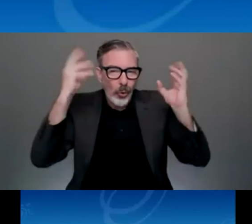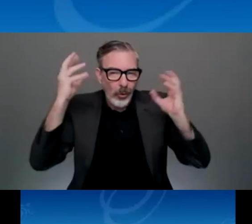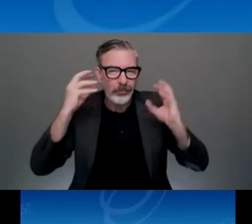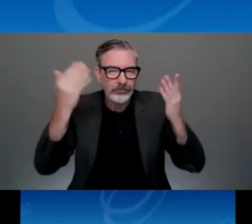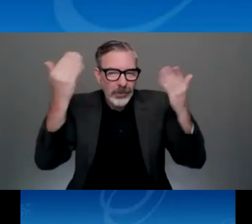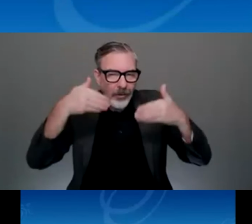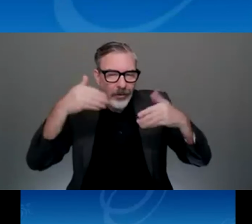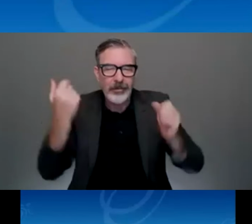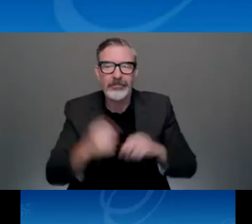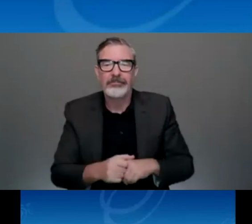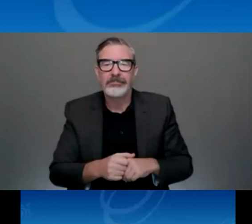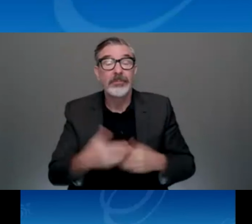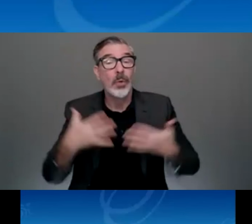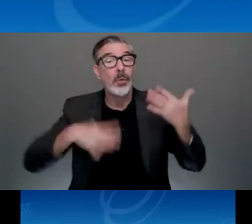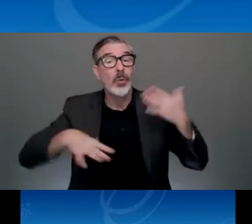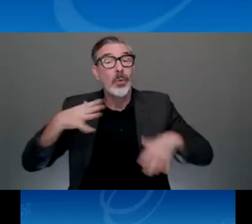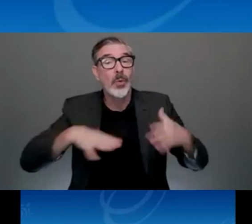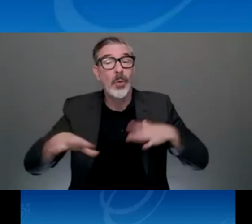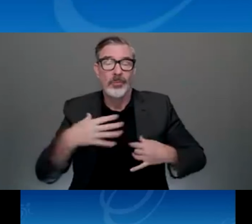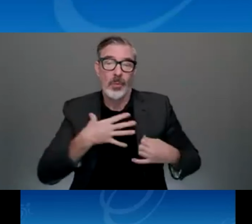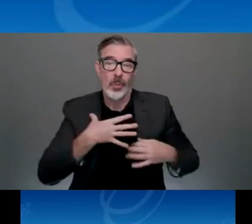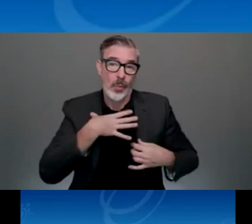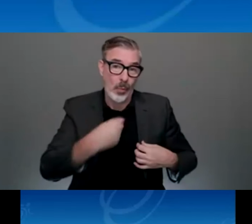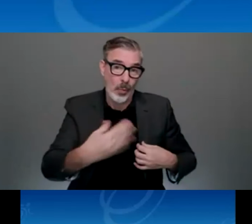I'm wearing a white shirt with a cardigan.